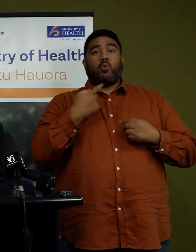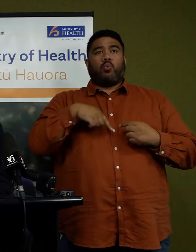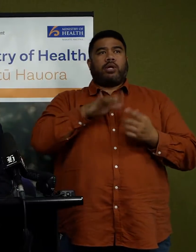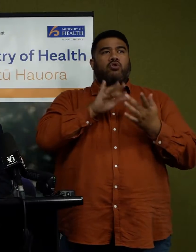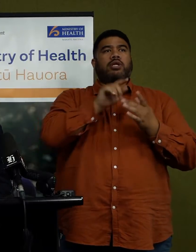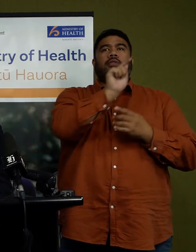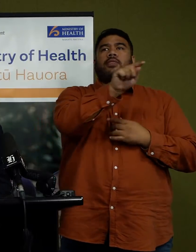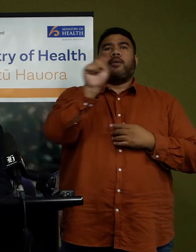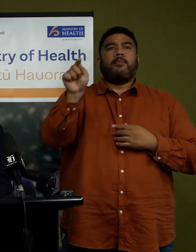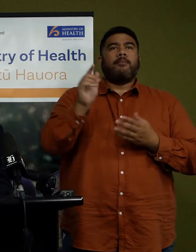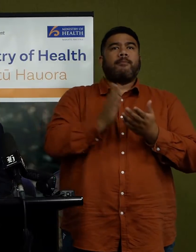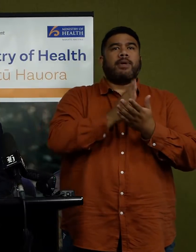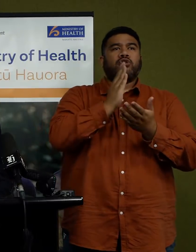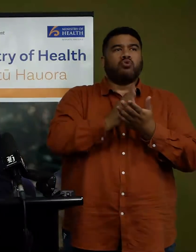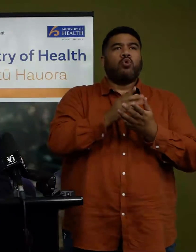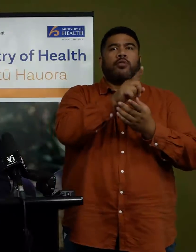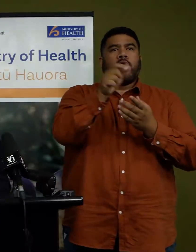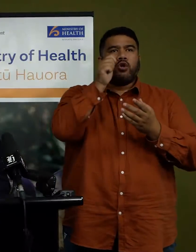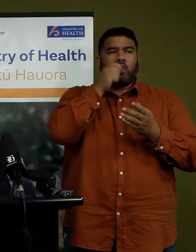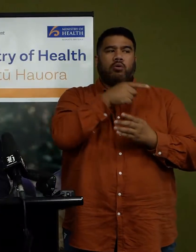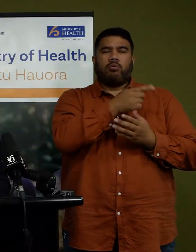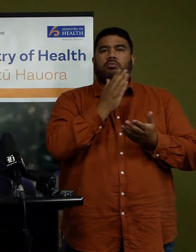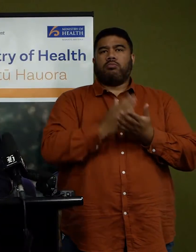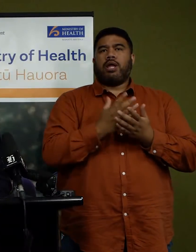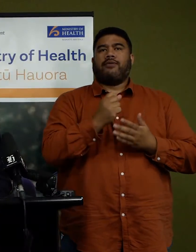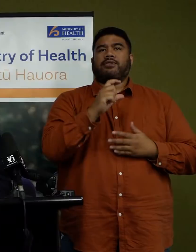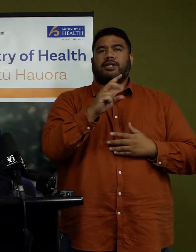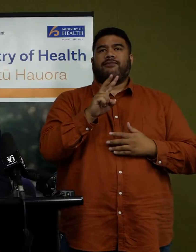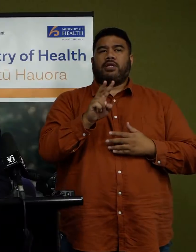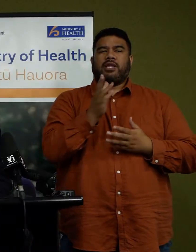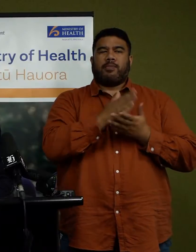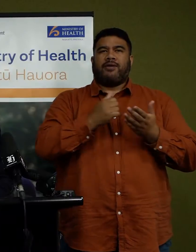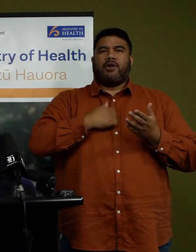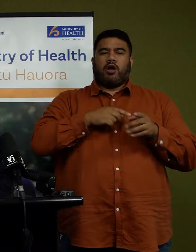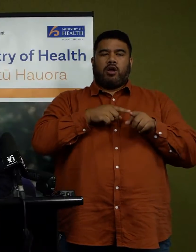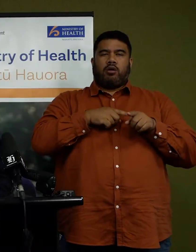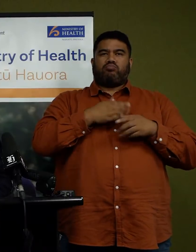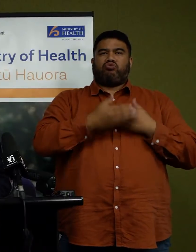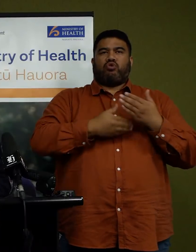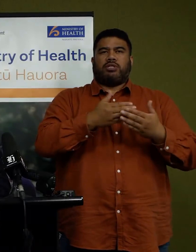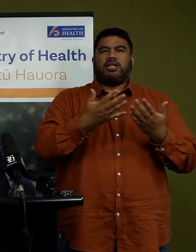This is a standard part of contact tracing. And appropriate contact tracing and action